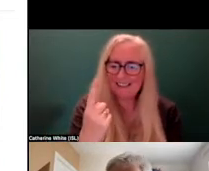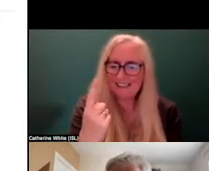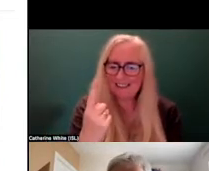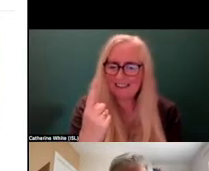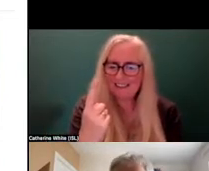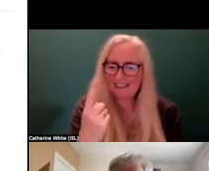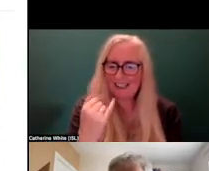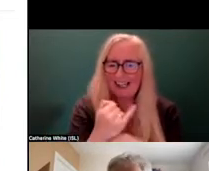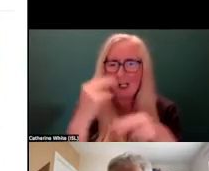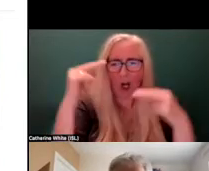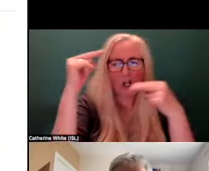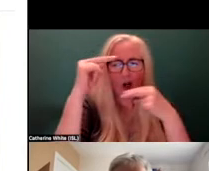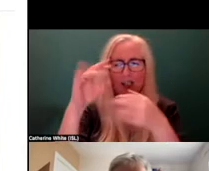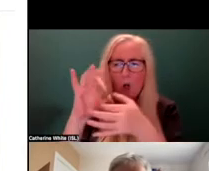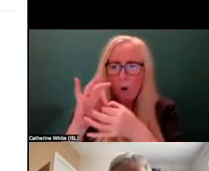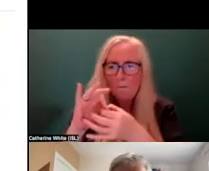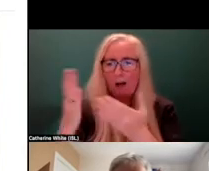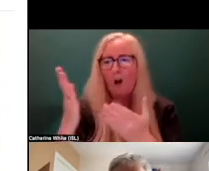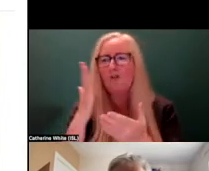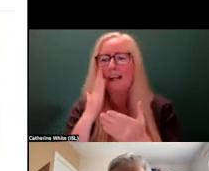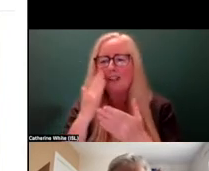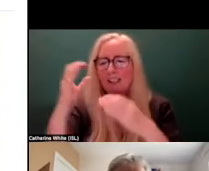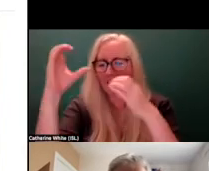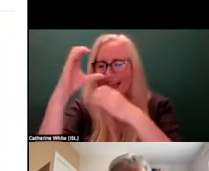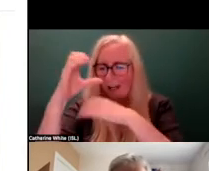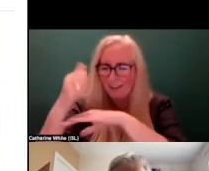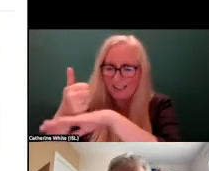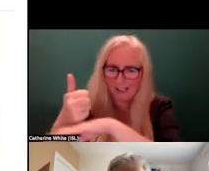our nursing homes and residential care settings.